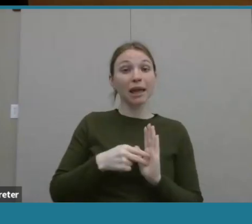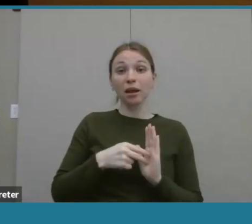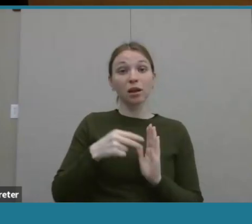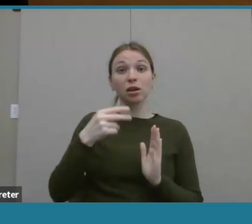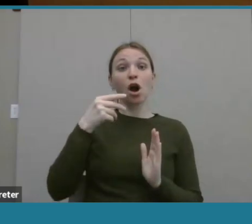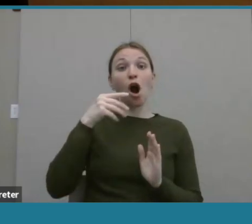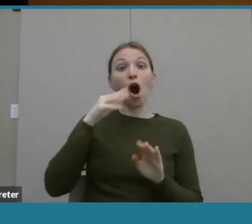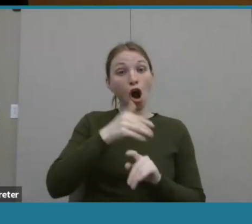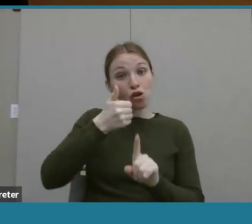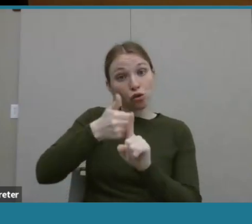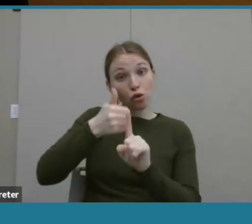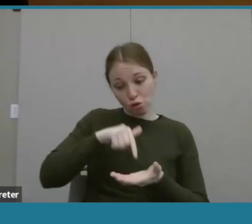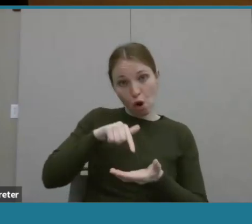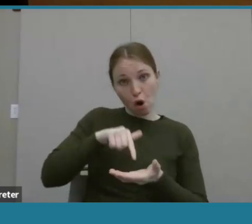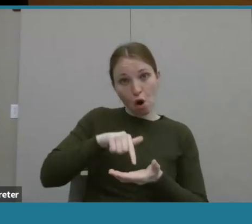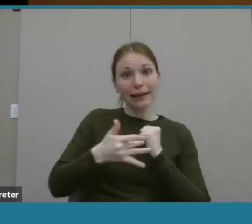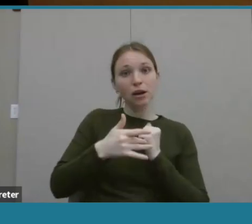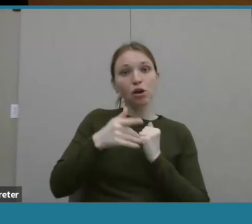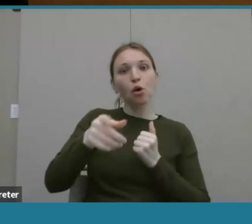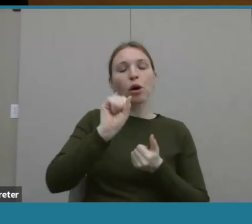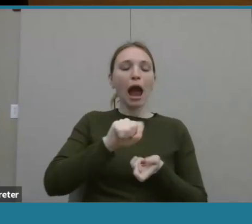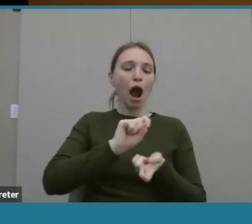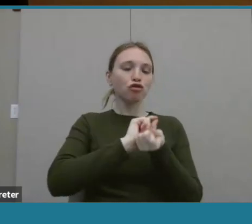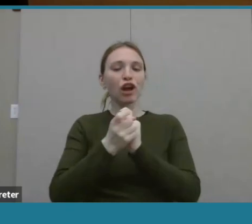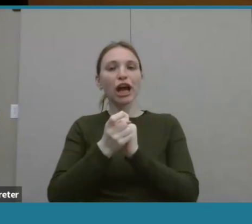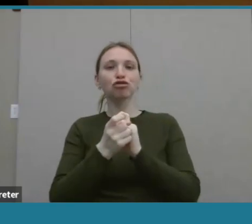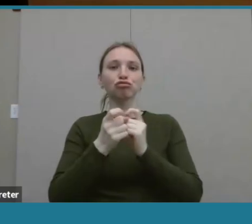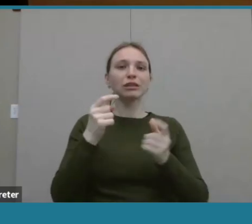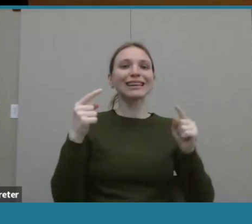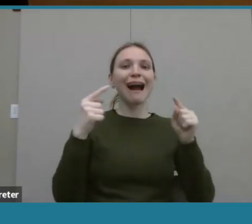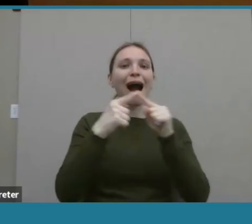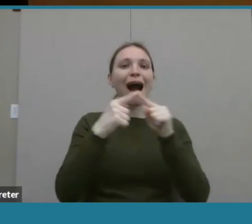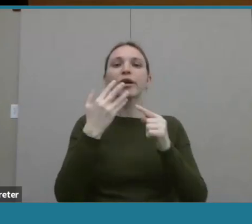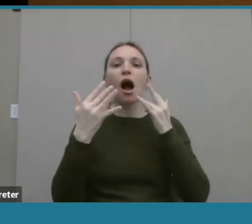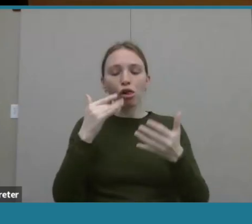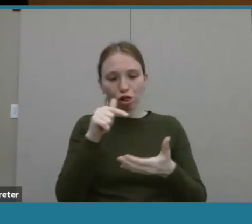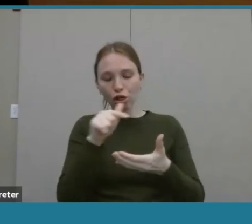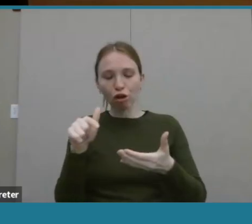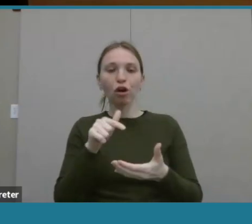to change the size of the text, to take it away and read it when you want to later so